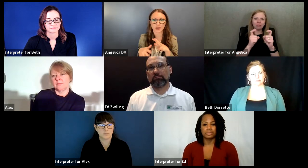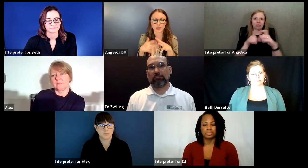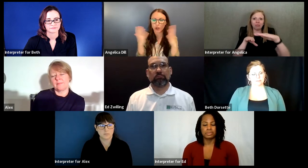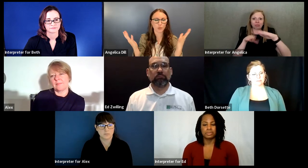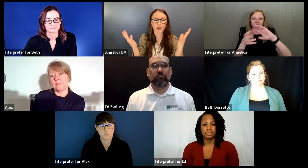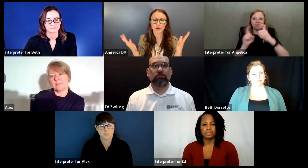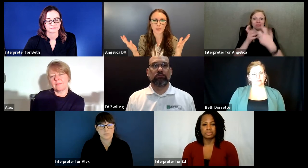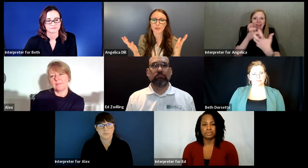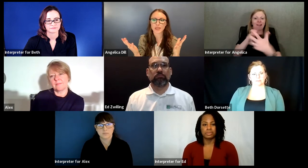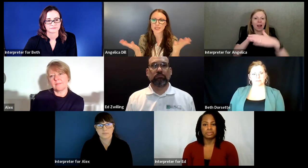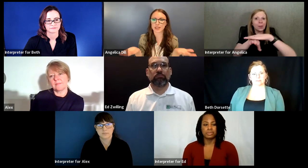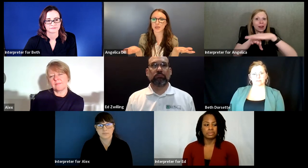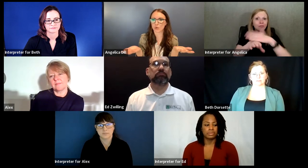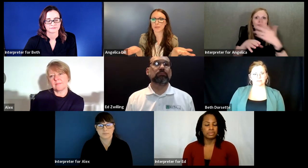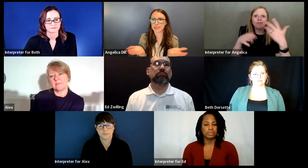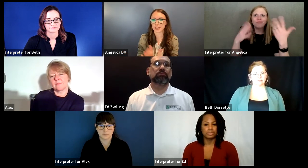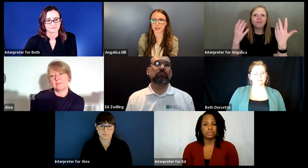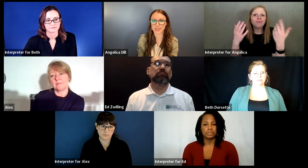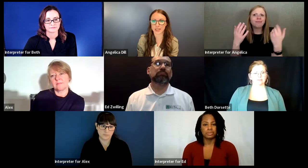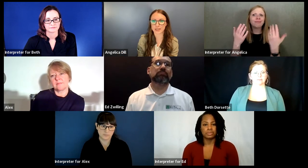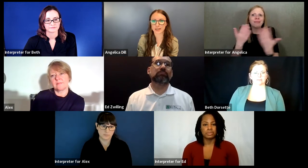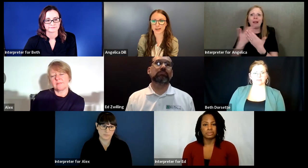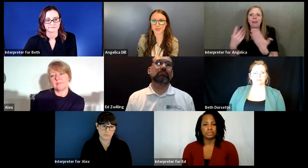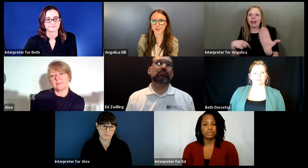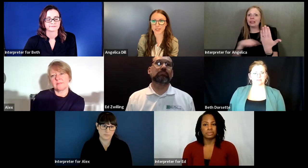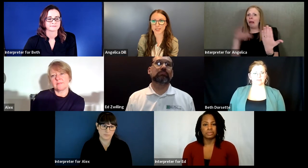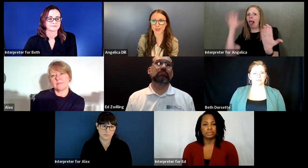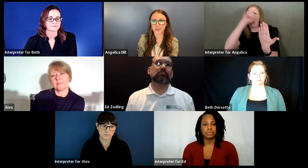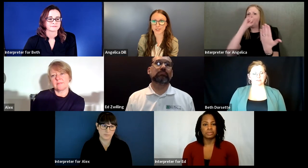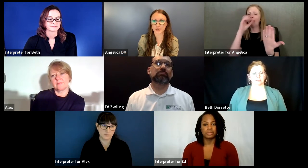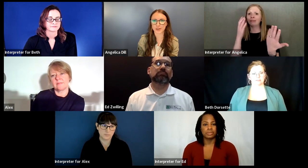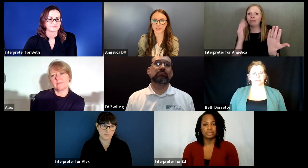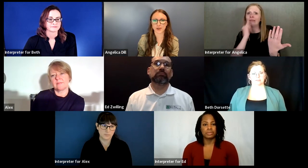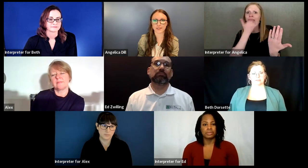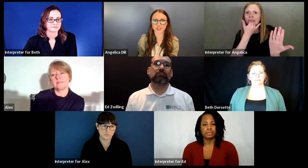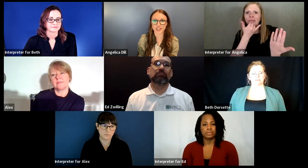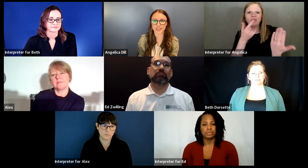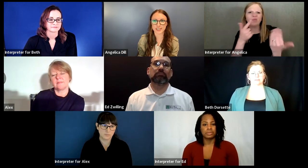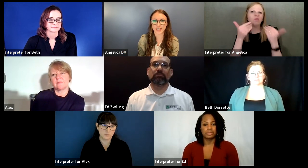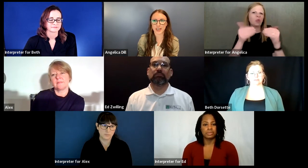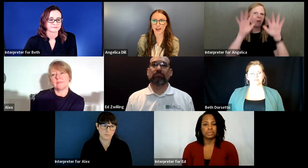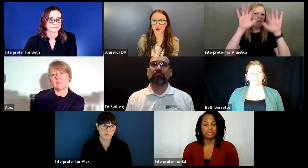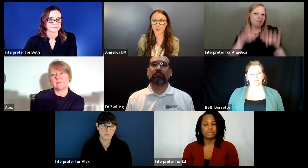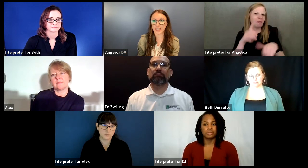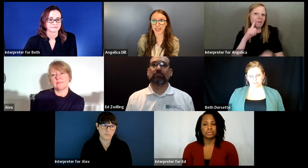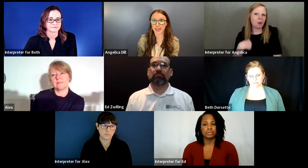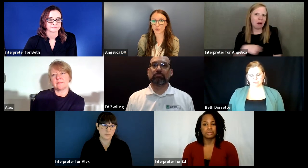Or you know whatever it might be. Things that we're missing on this end. So please fill out that survey, if you have a chance.